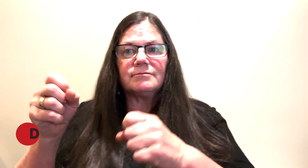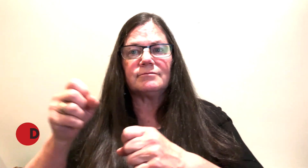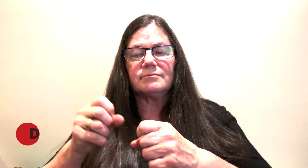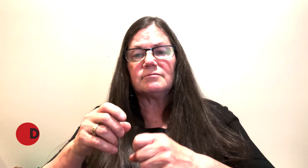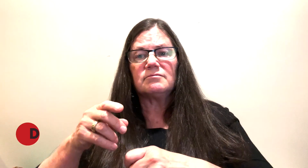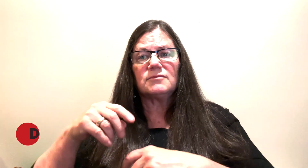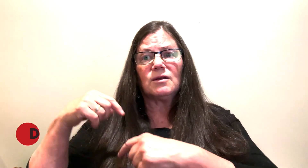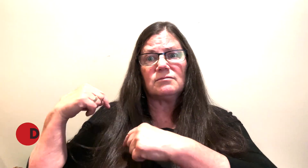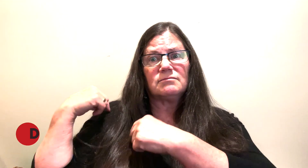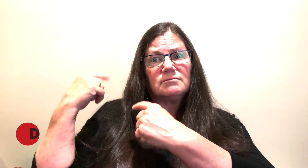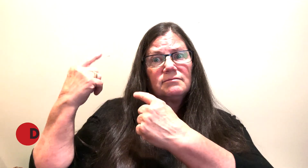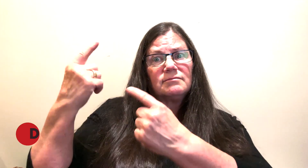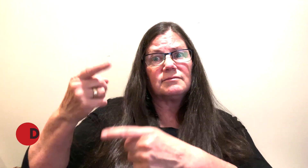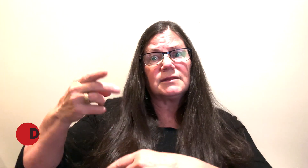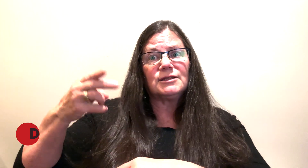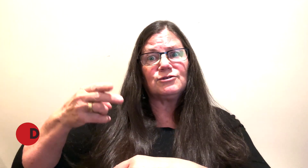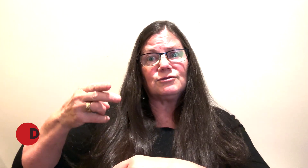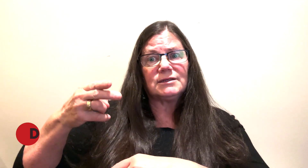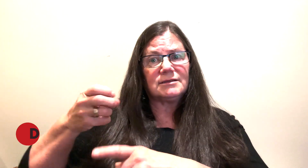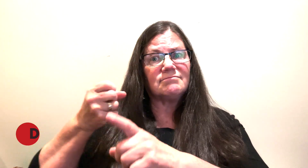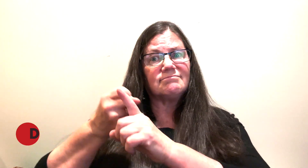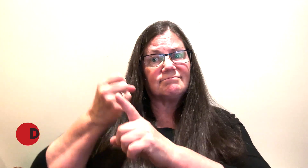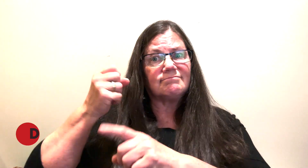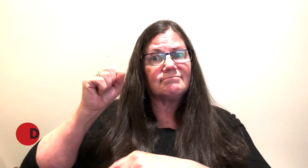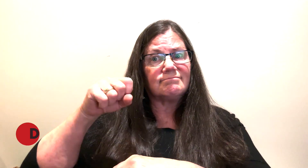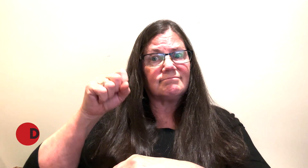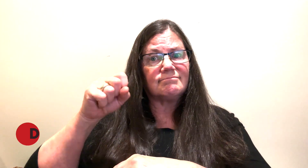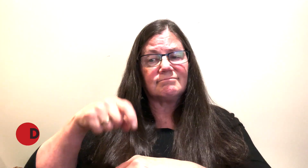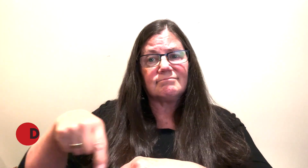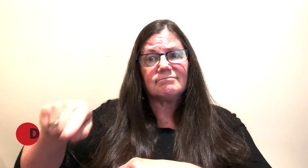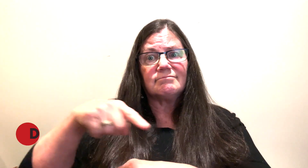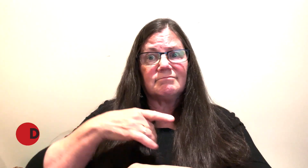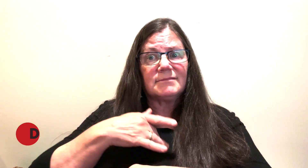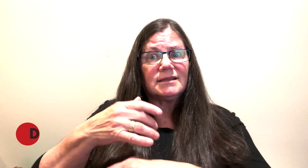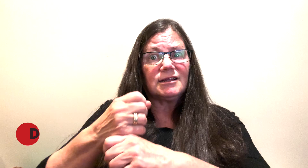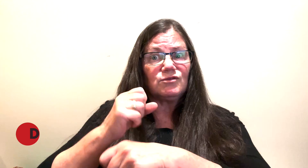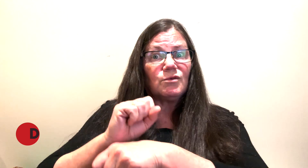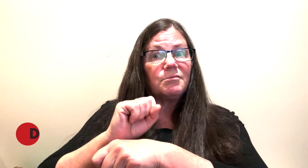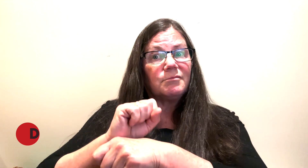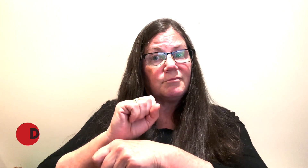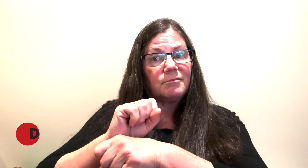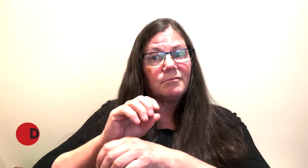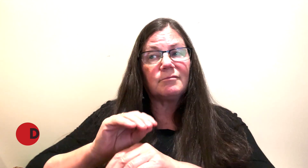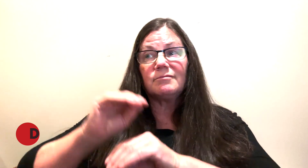to get jobs for students with employers, practicum for 5 weeks twice